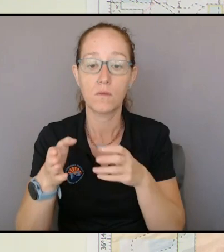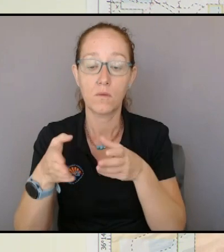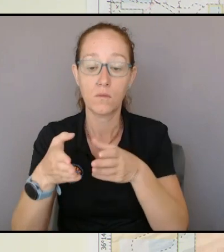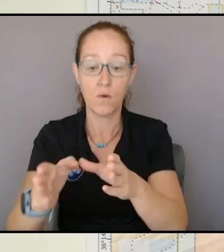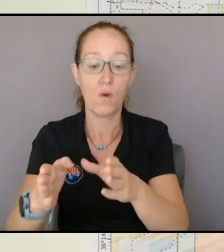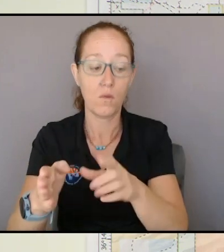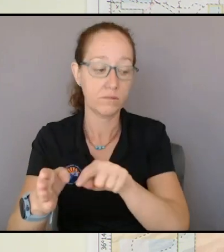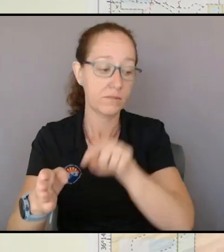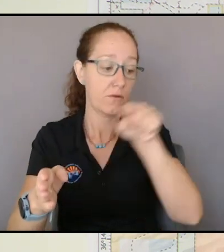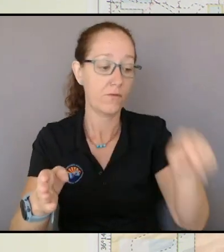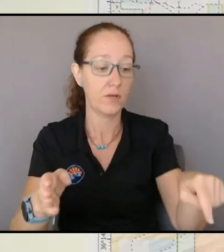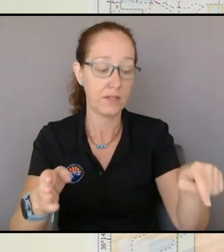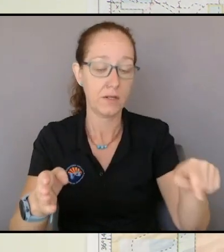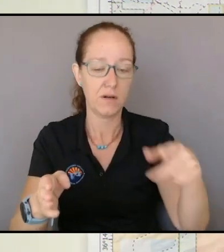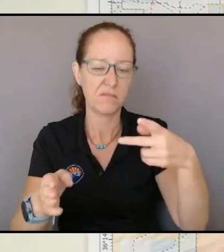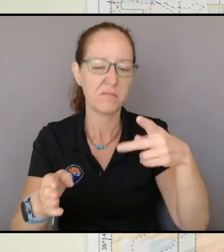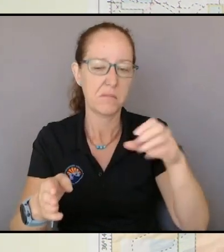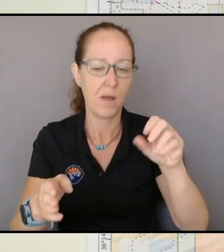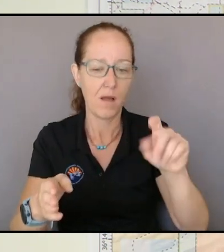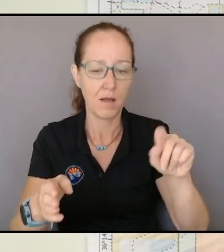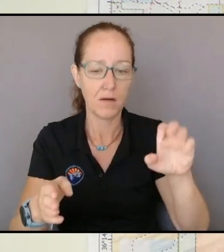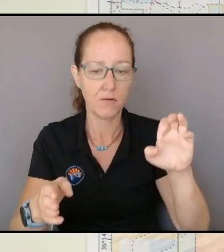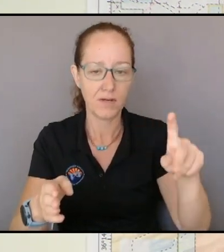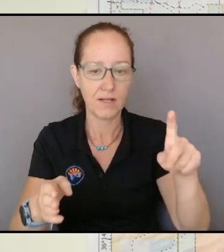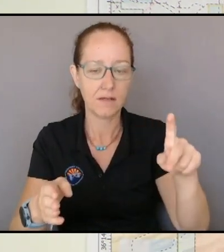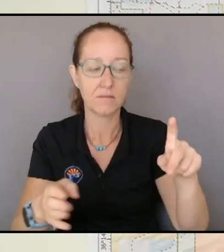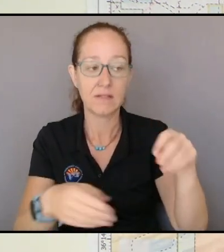recognize that is the only electrical feed